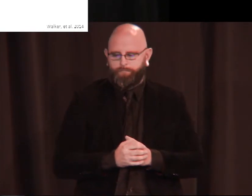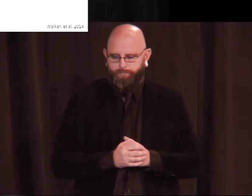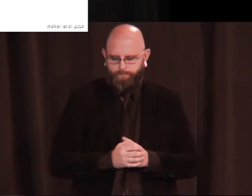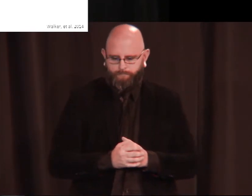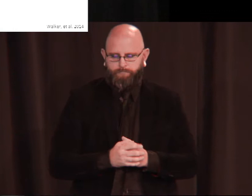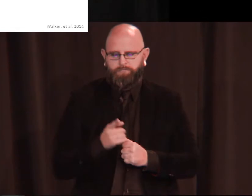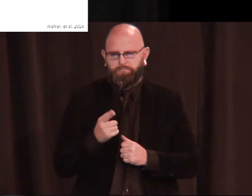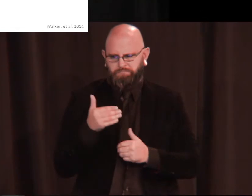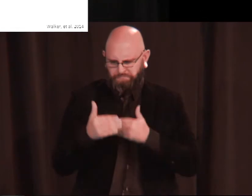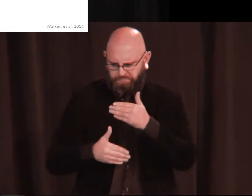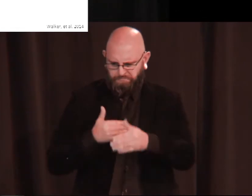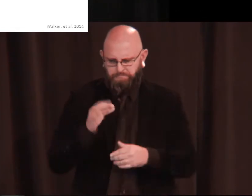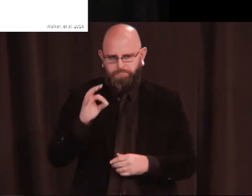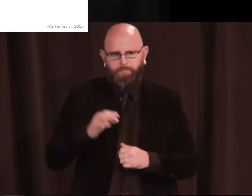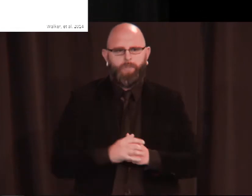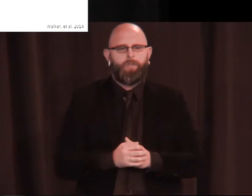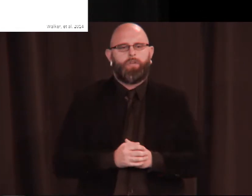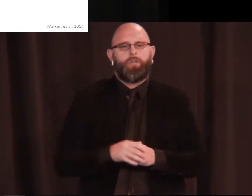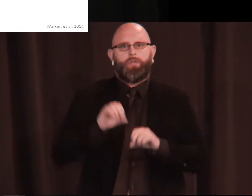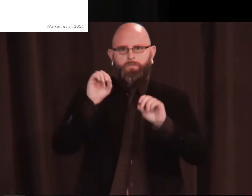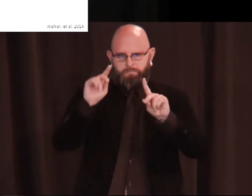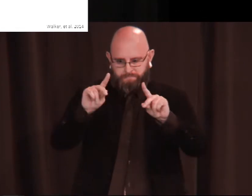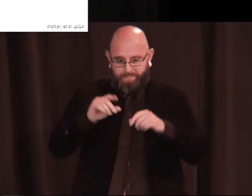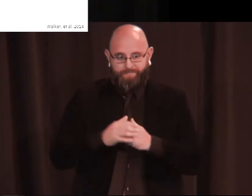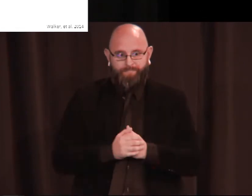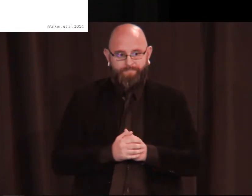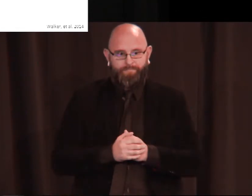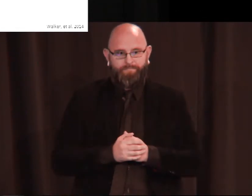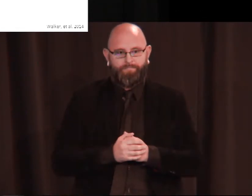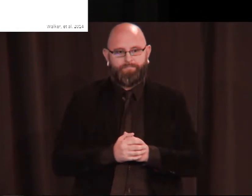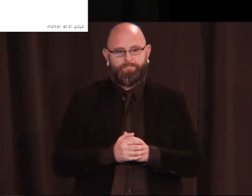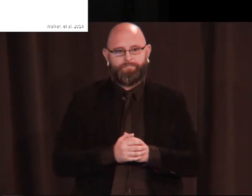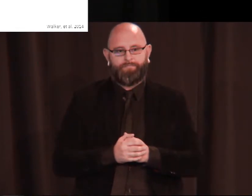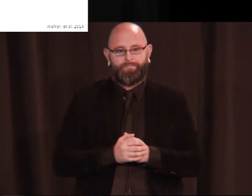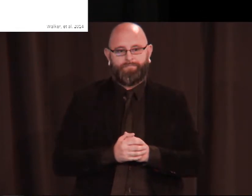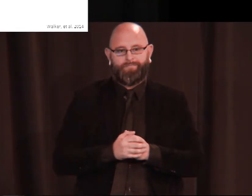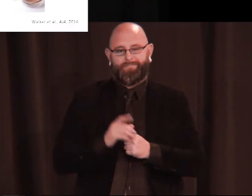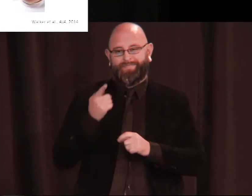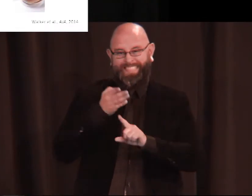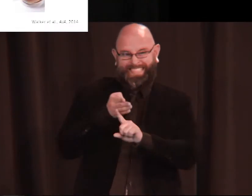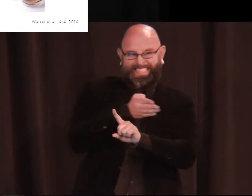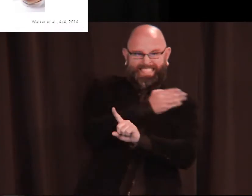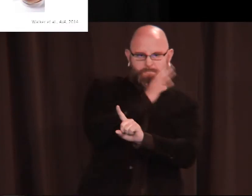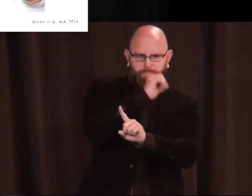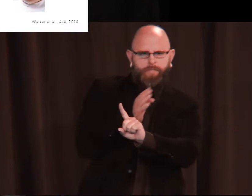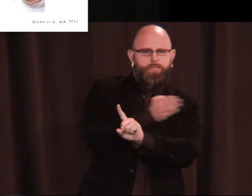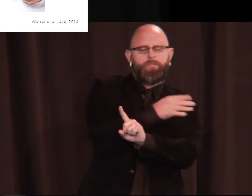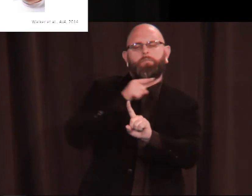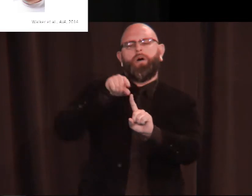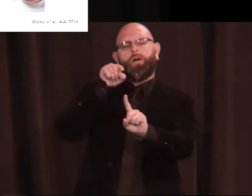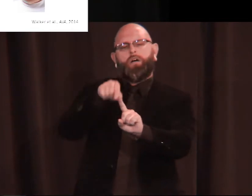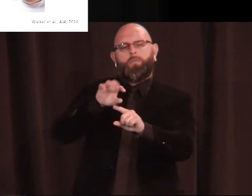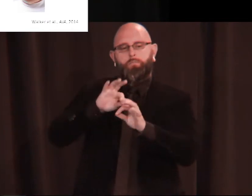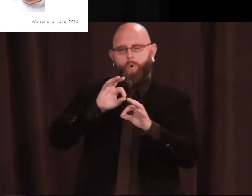All right. So, big picture, the slides I just skipped ahead on were looking at children who were later identified with hearing loss.